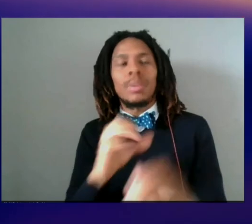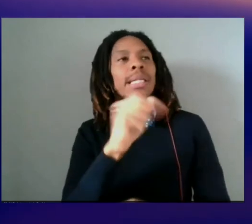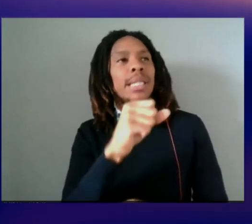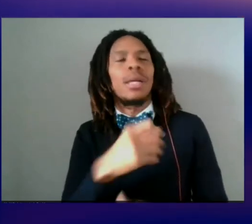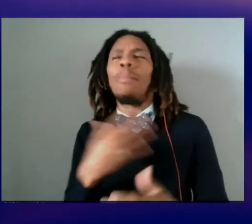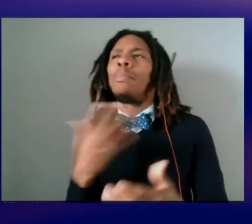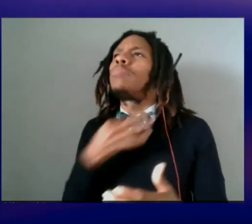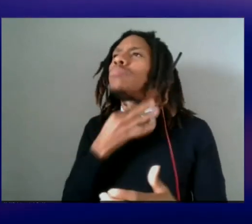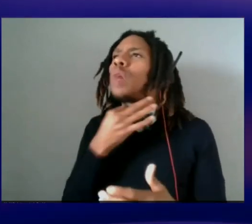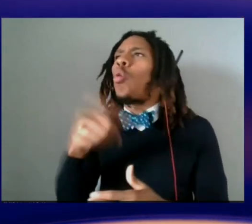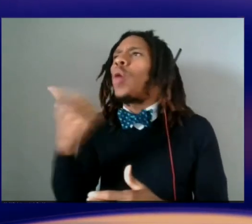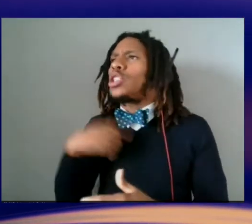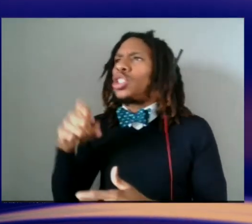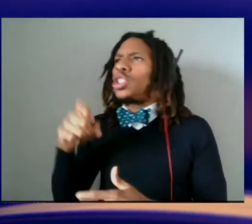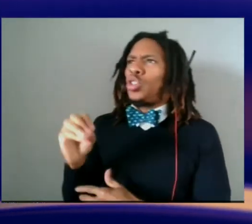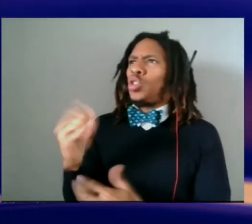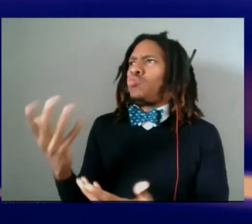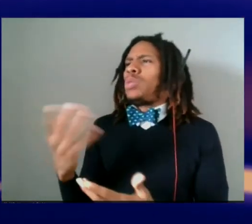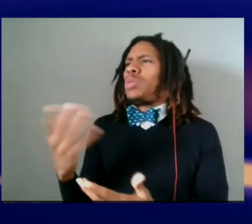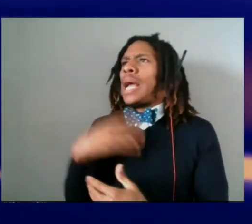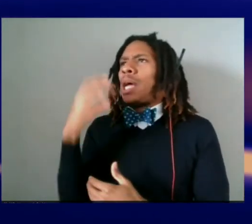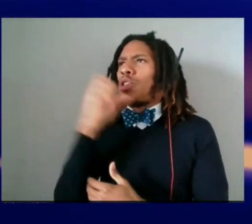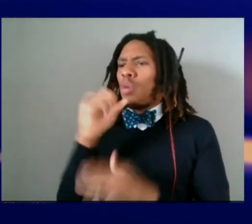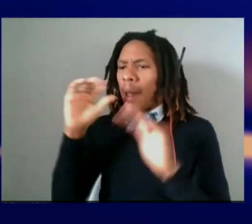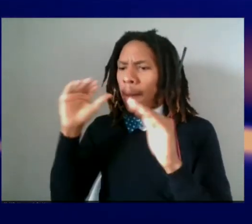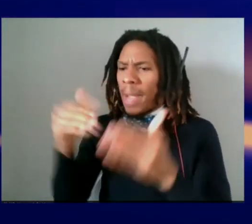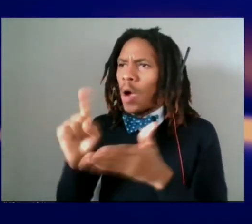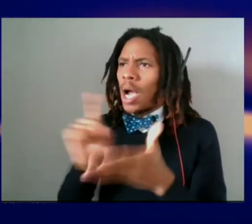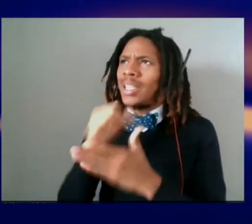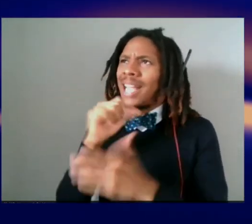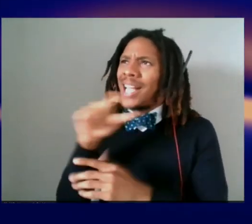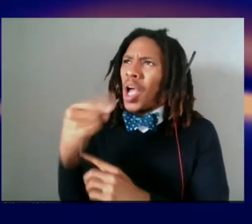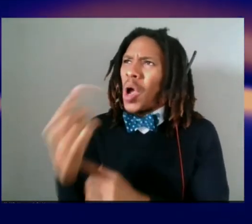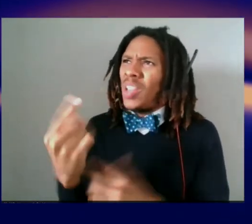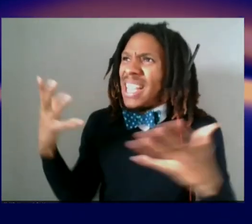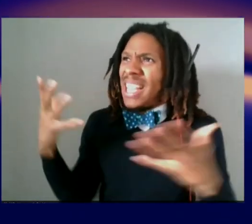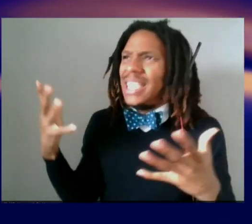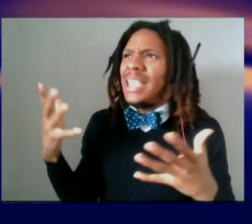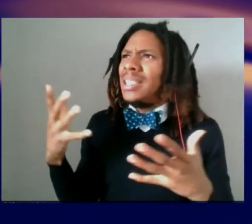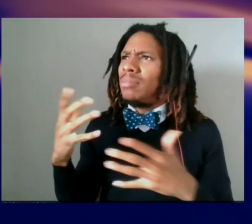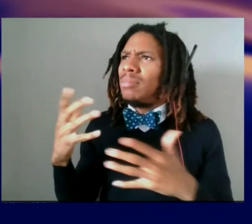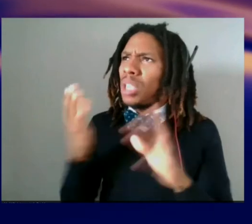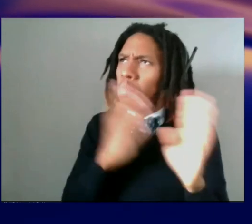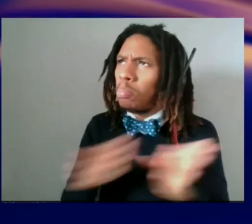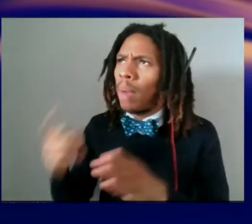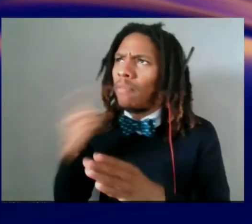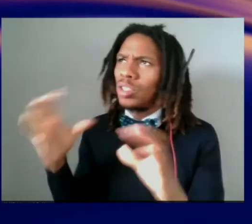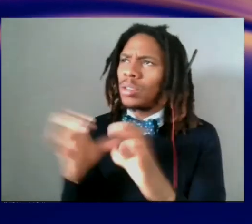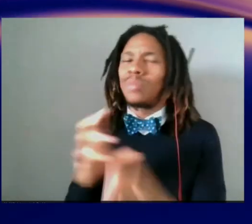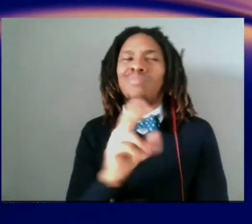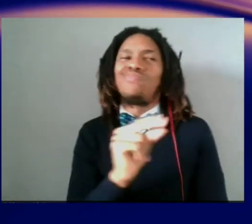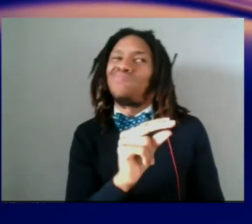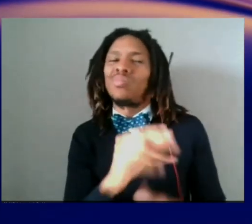Because I, I assume Power Hour is not the only thing that I should be doing to prep for my certification. No. So you can read through the FAQs